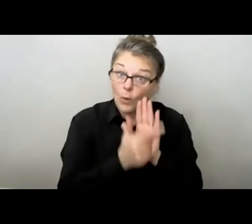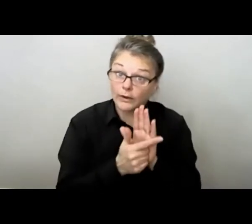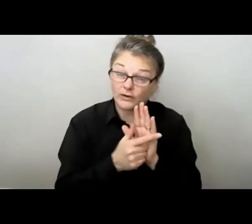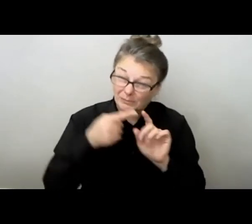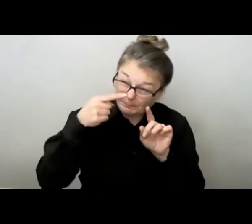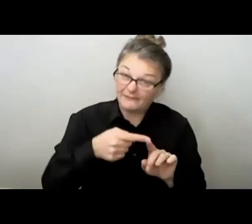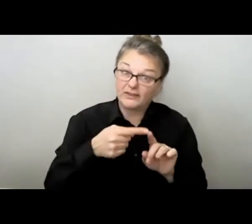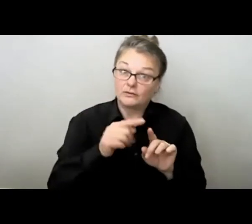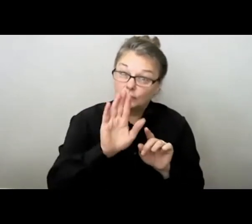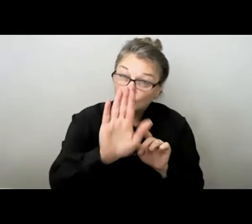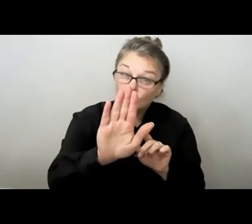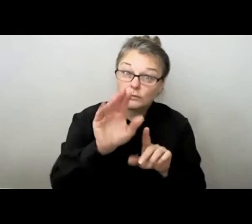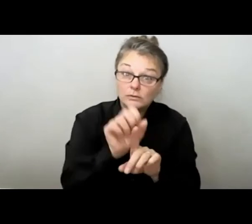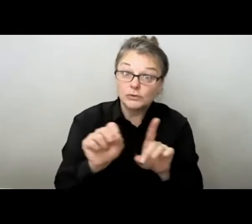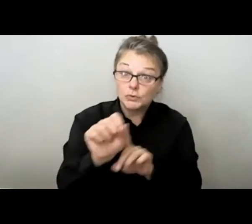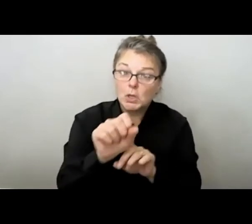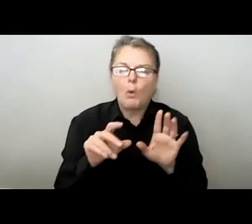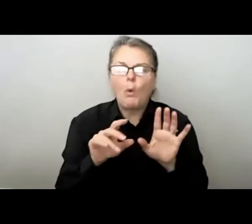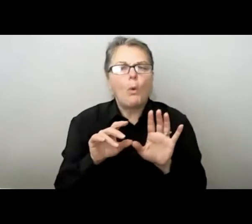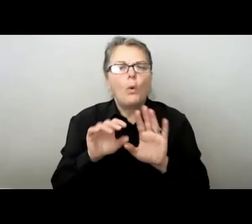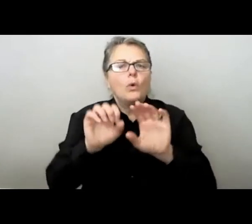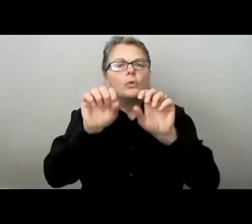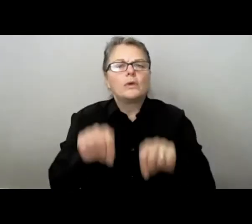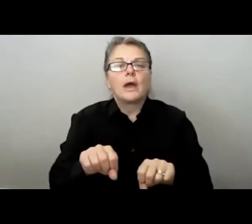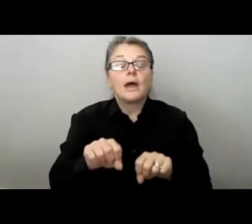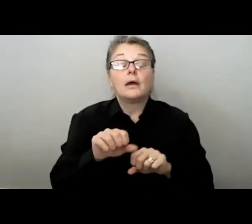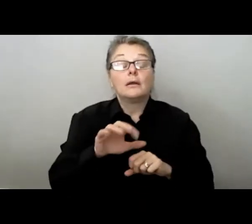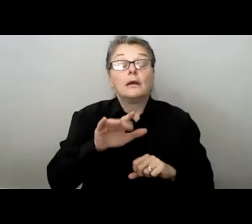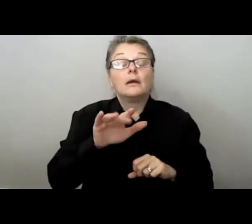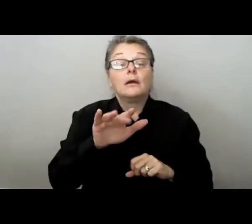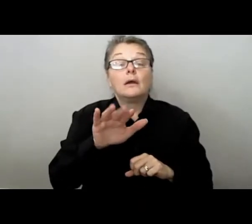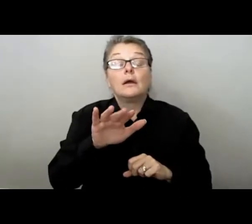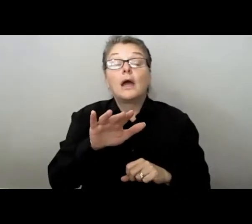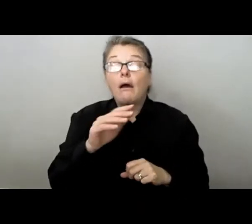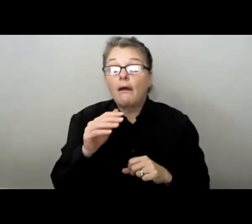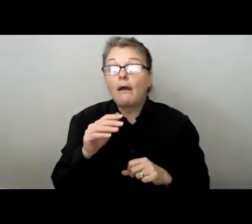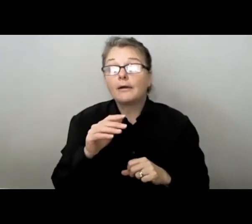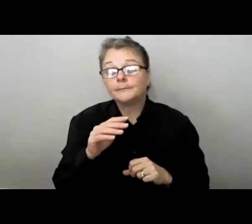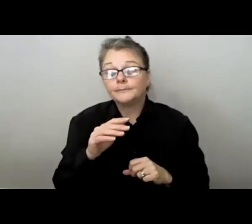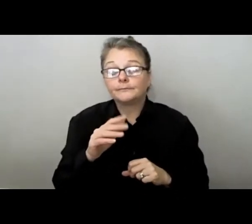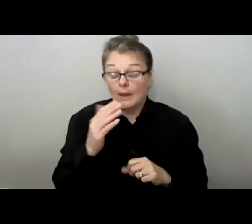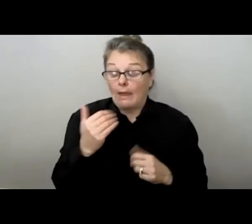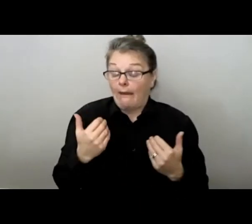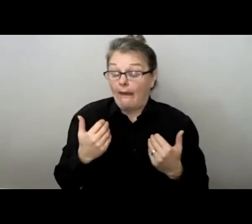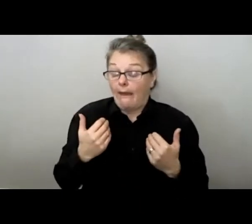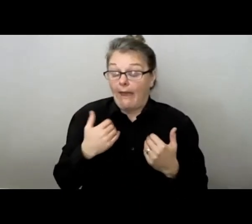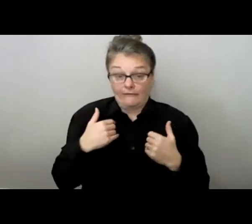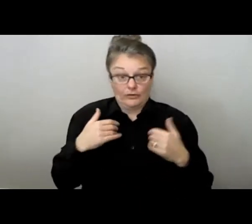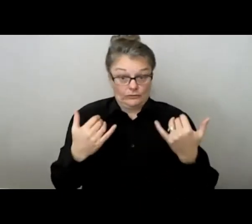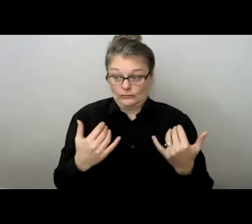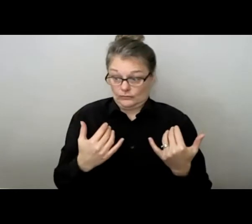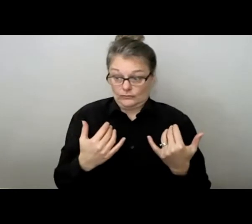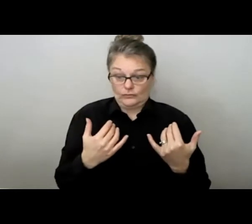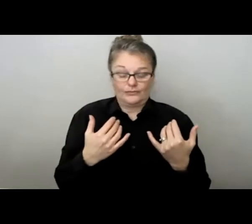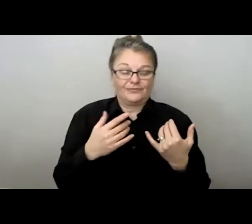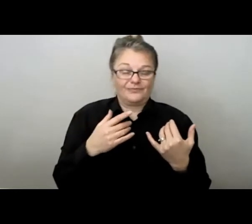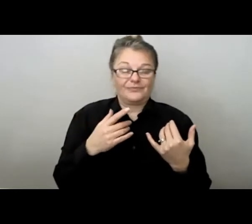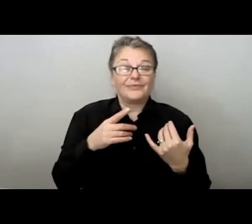THERE IS SOME CONTACT INFORMATION FOR LAWYERS PROVIDED TO YOU AT THE END OF THE FACTSHEET THAT WAS SENT OUT TO YOU ON TUESDAY.